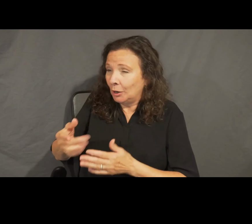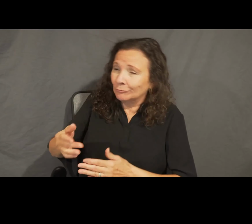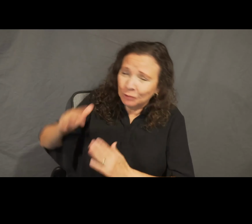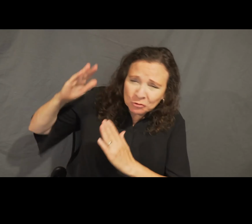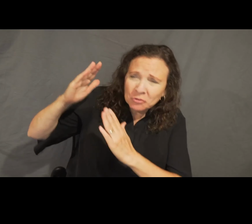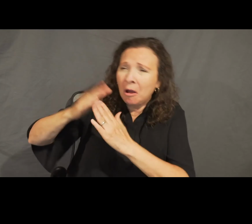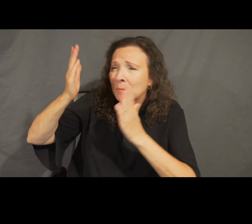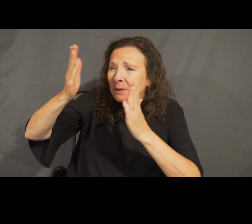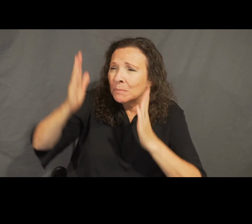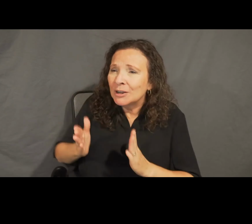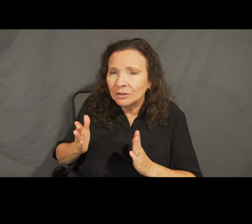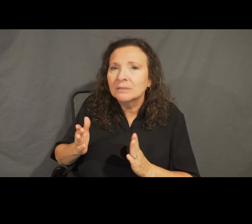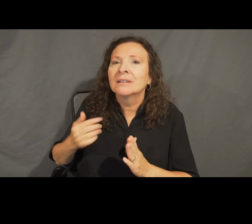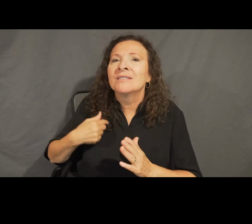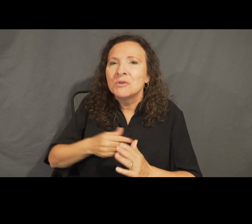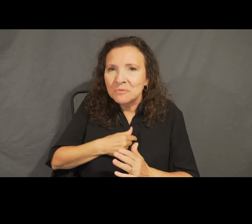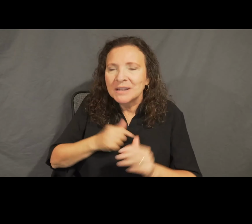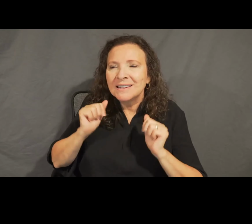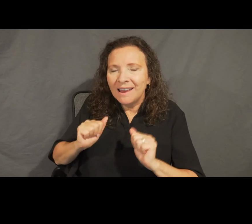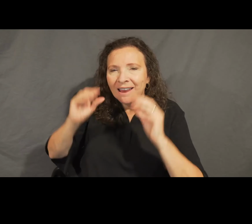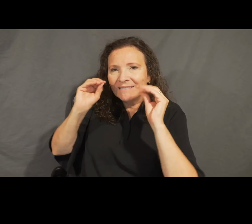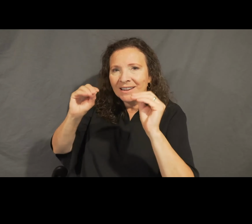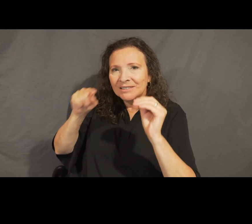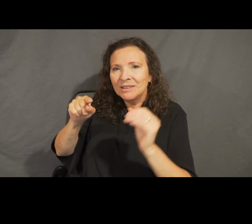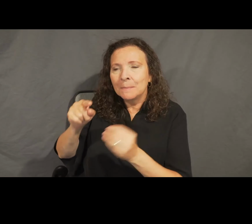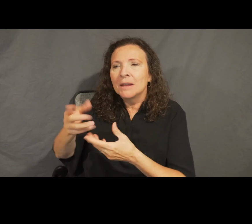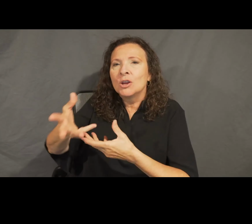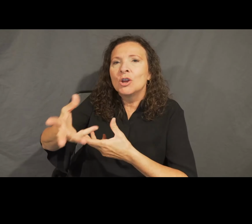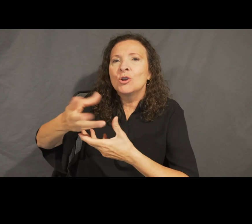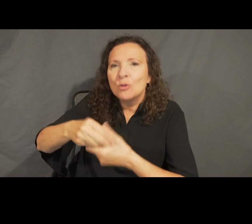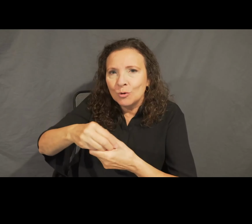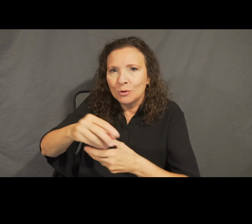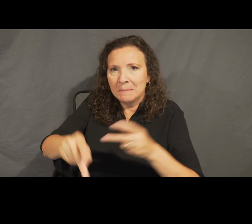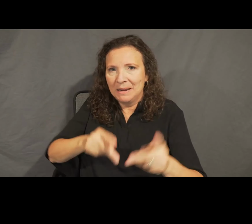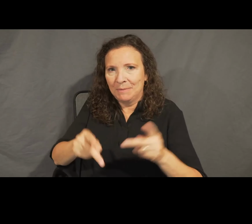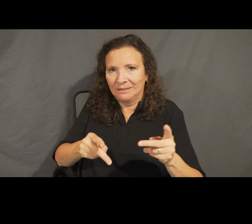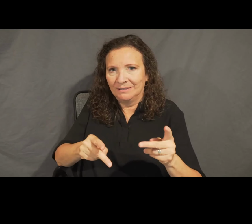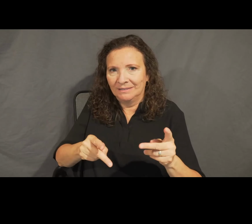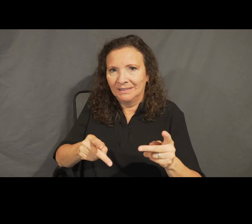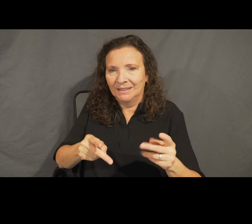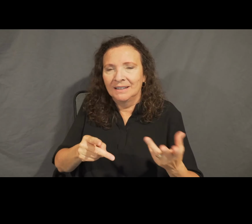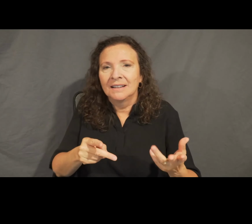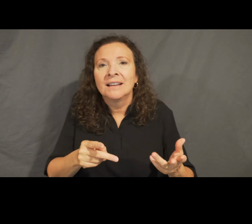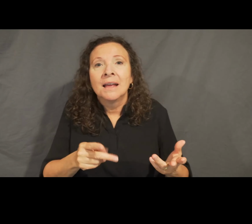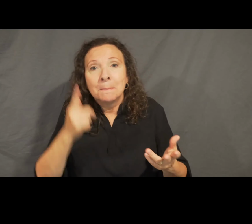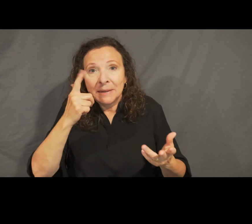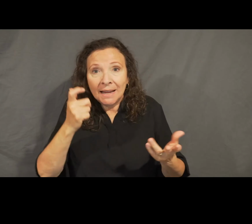Which fed into my desire to contribute something because there was nothing in that space out